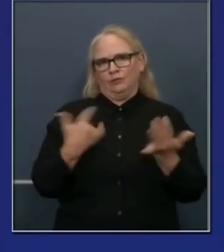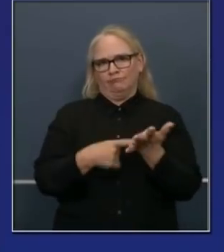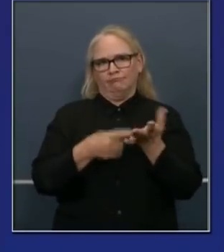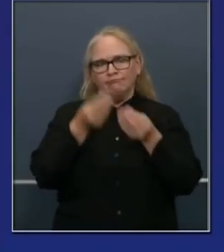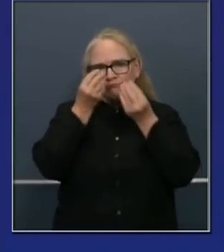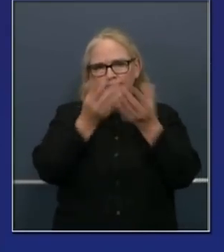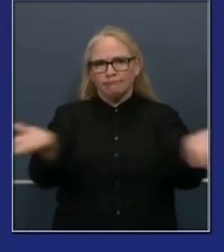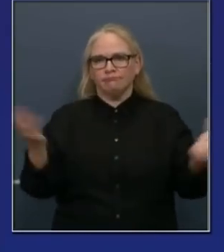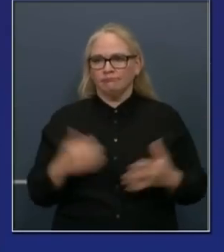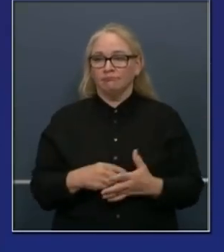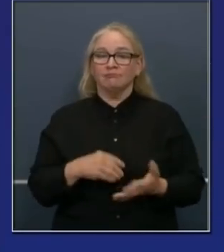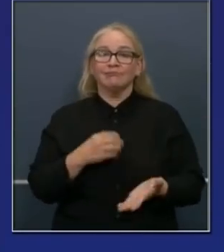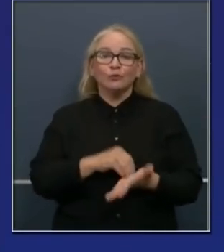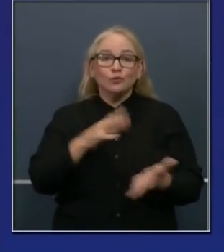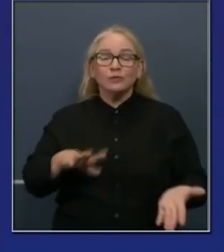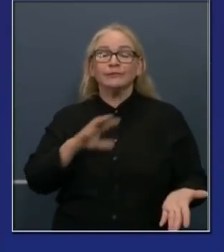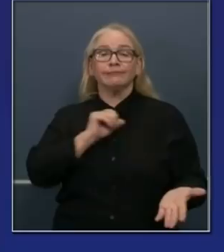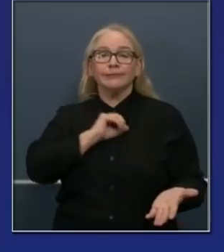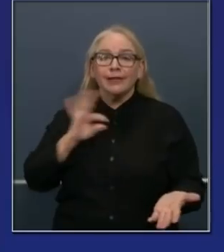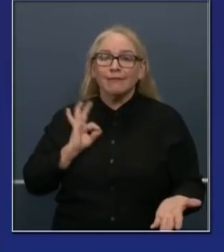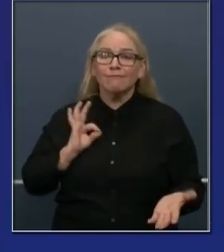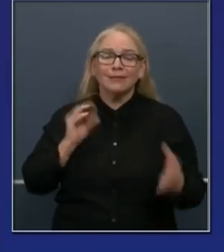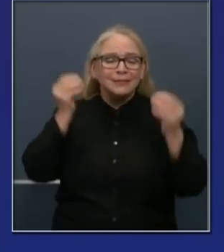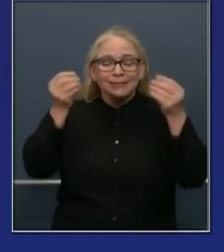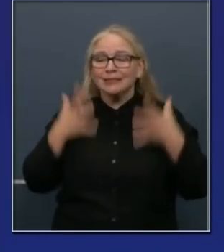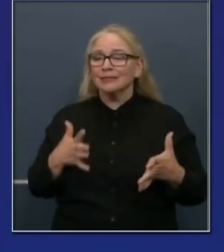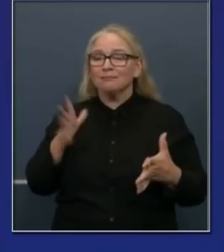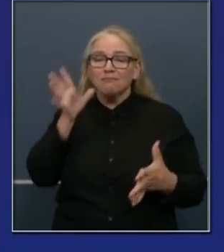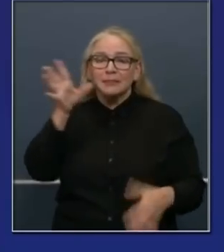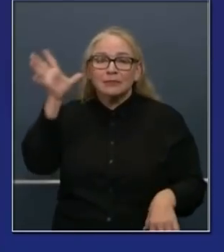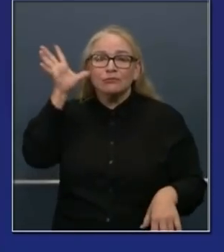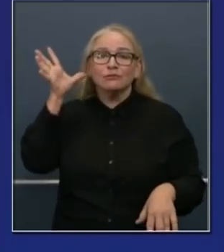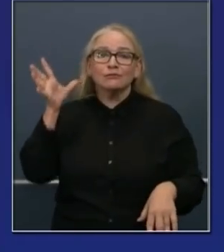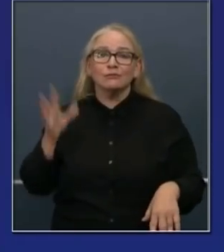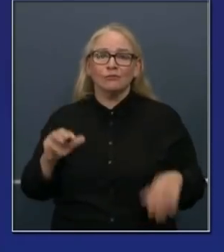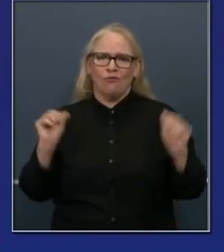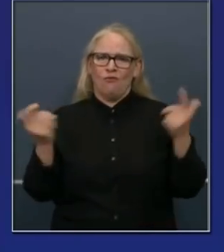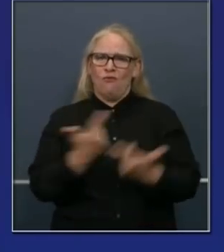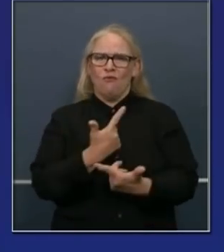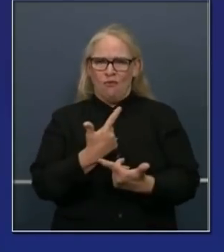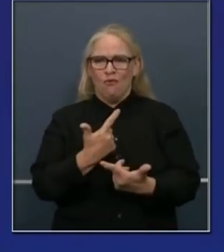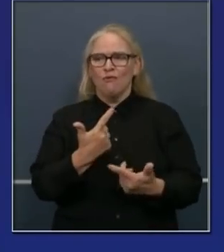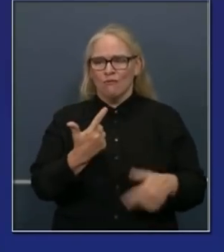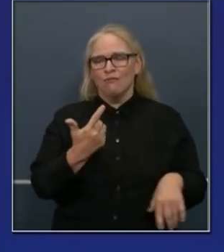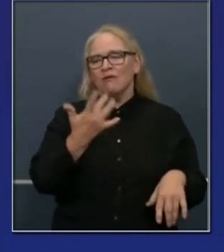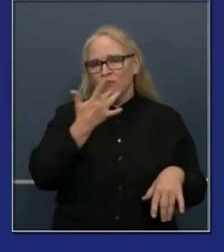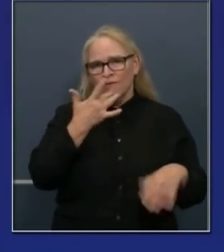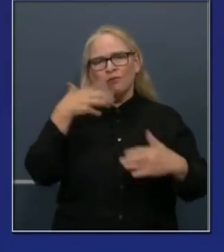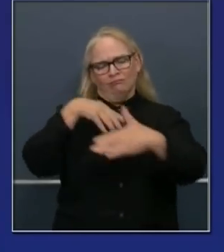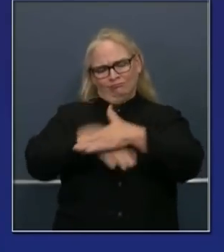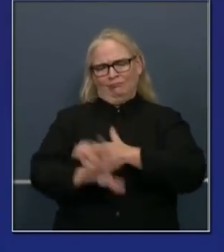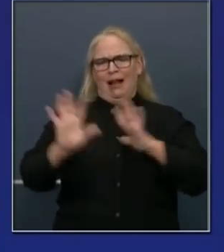ABOUT SPECIFICALLY TODAY. OUR STUDENTS, OUR TEACHERS,